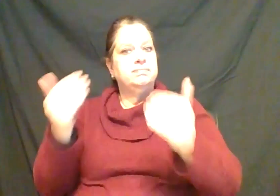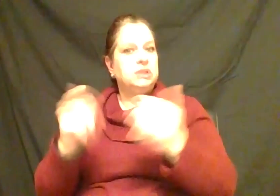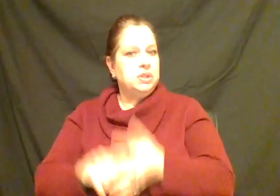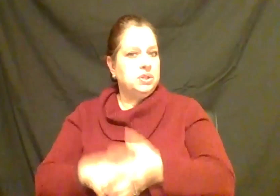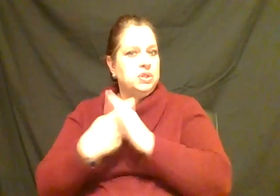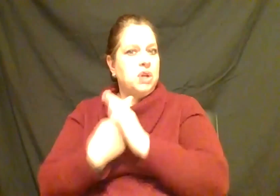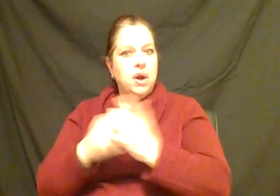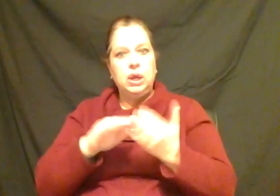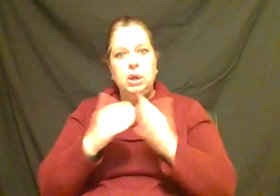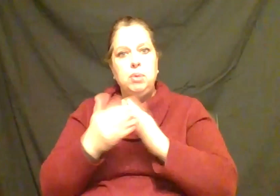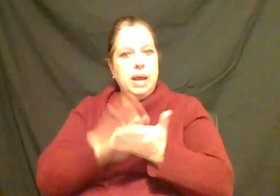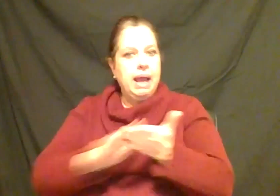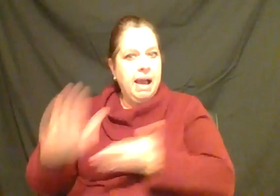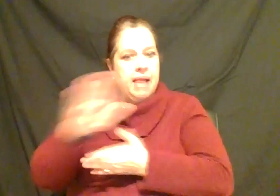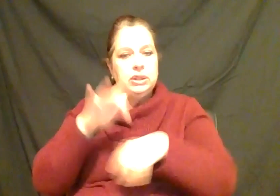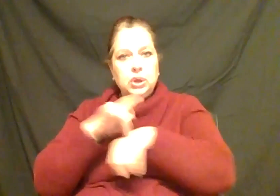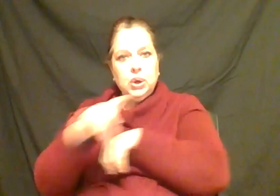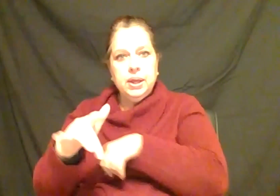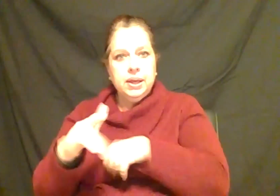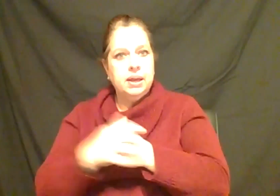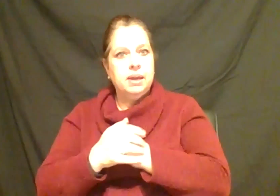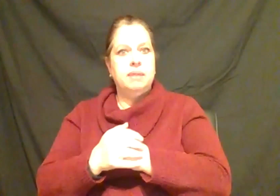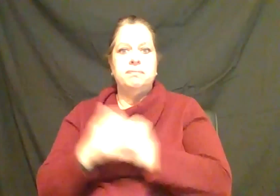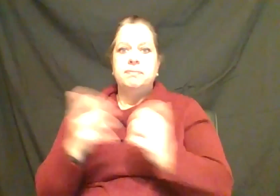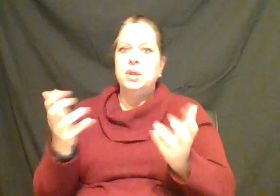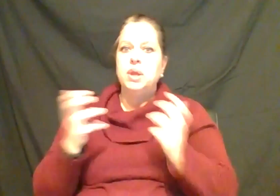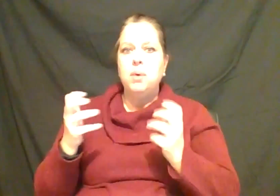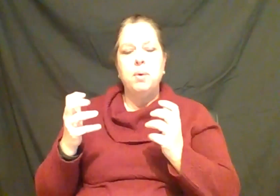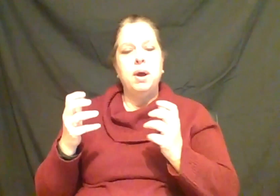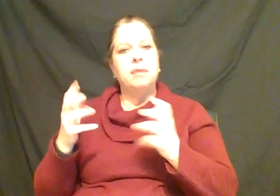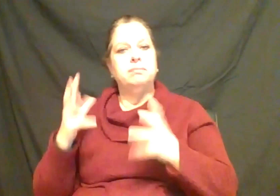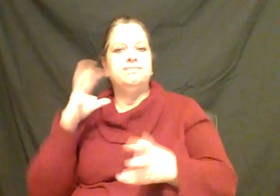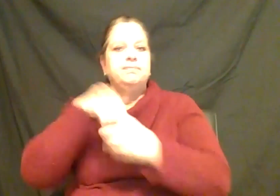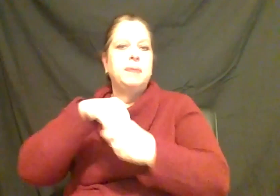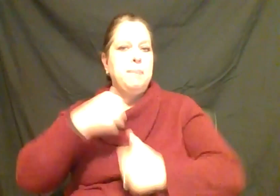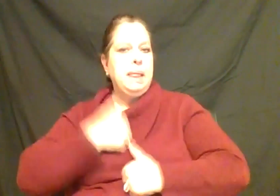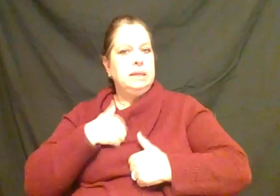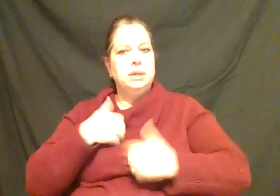college early have a desire to enlist in the military whatever it may be that under the